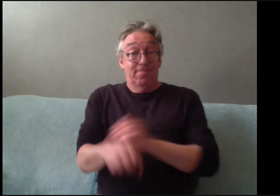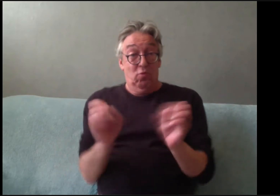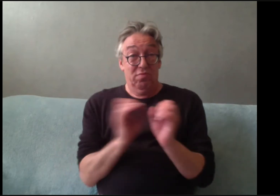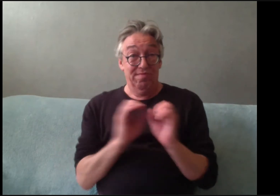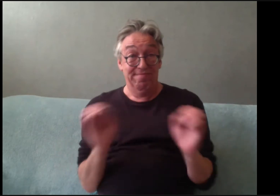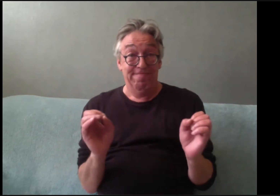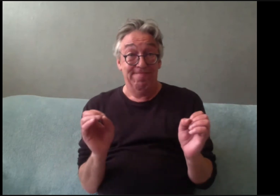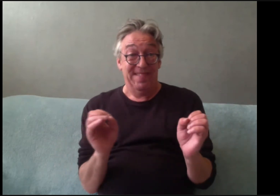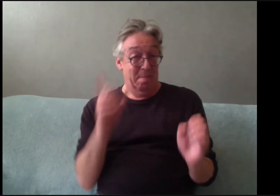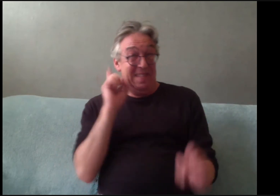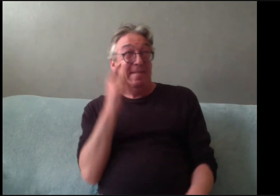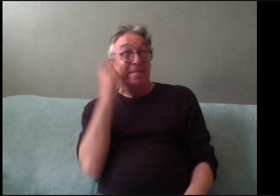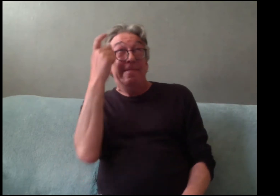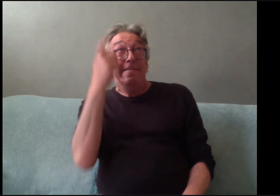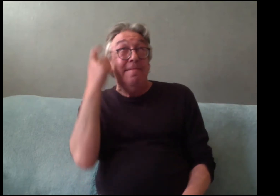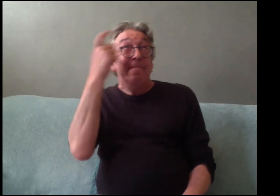accompanied by training programs.